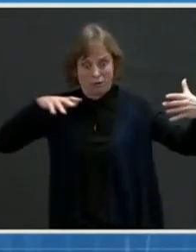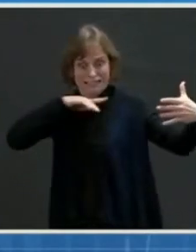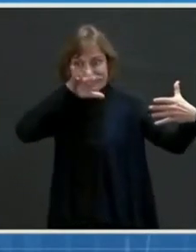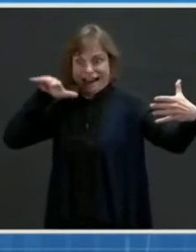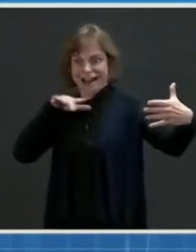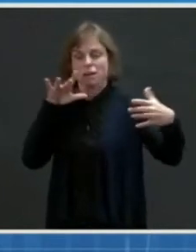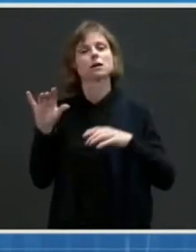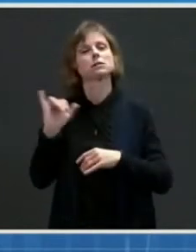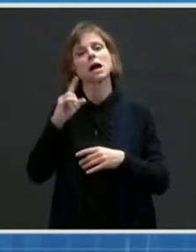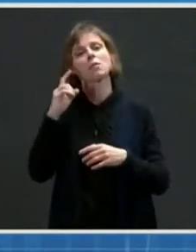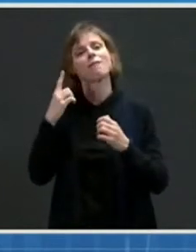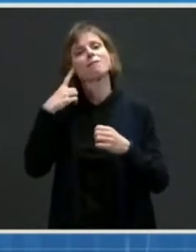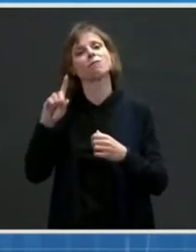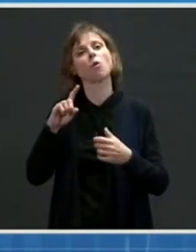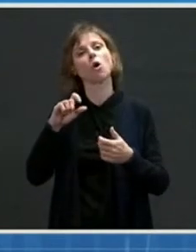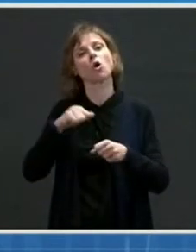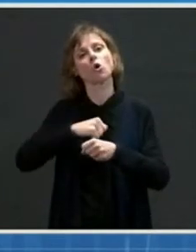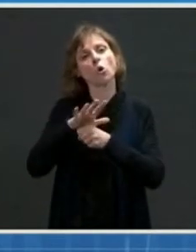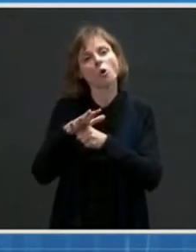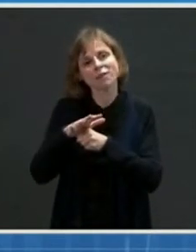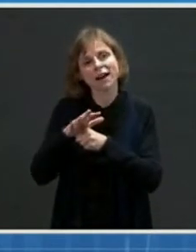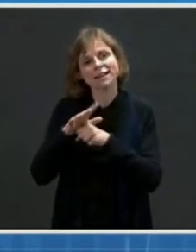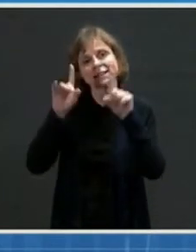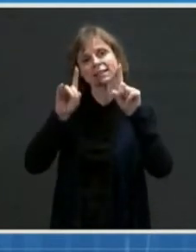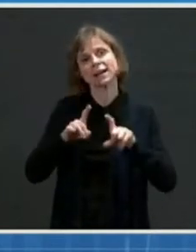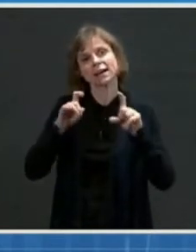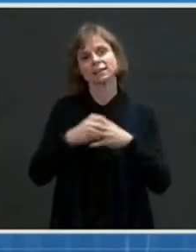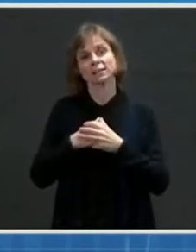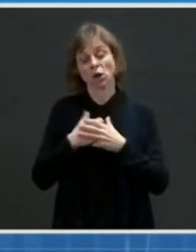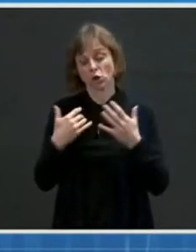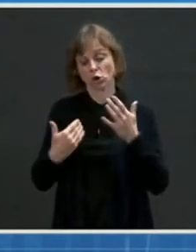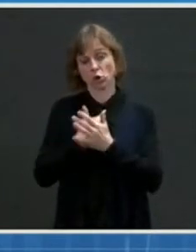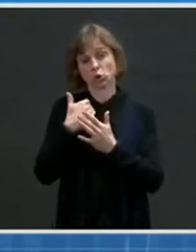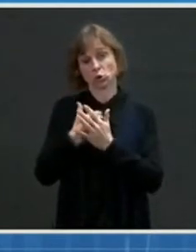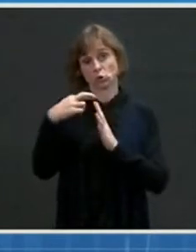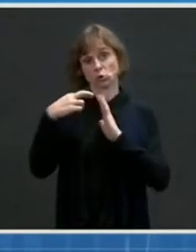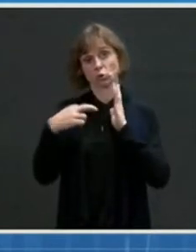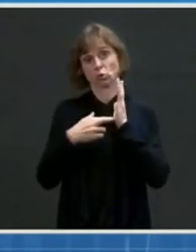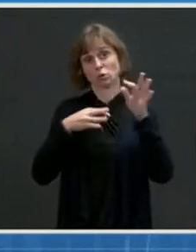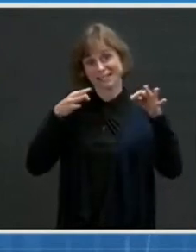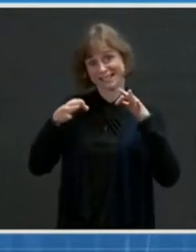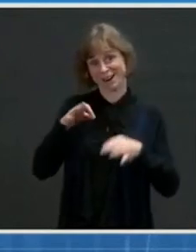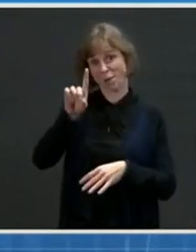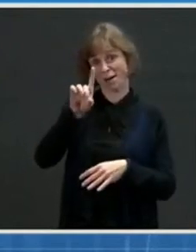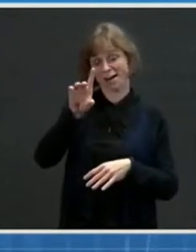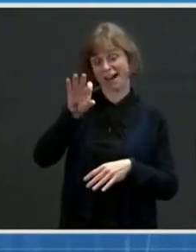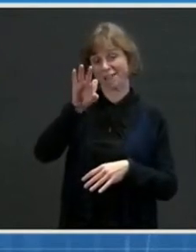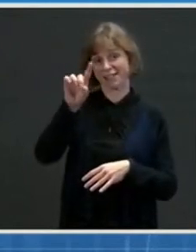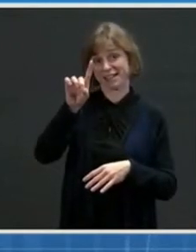STUDY. THE SAME HOLDS TRUE FOR COVID- 19 TEST.